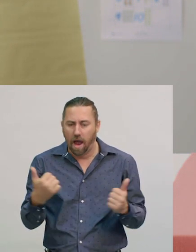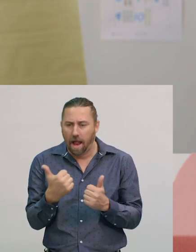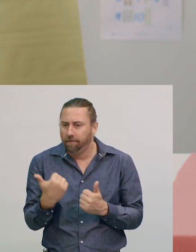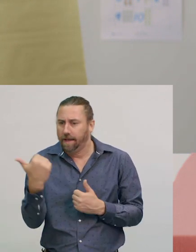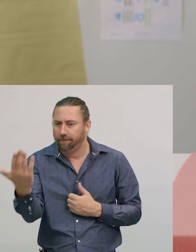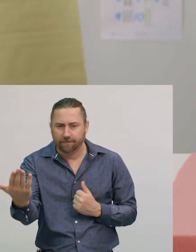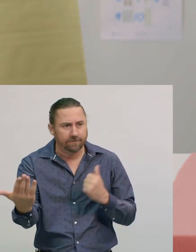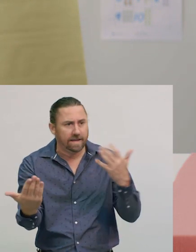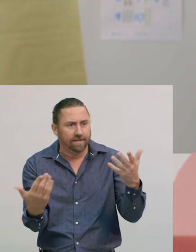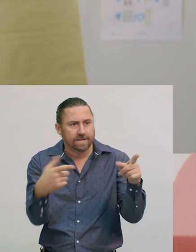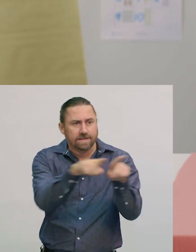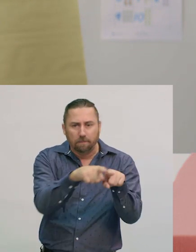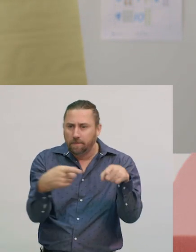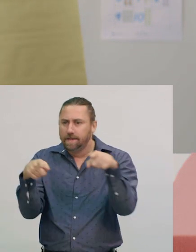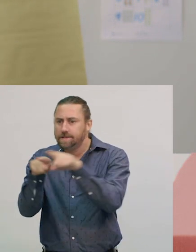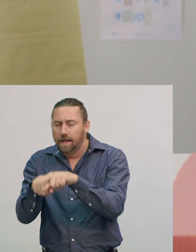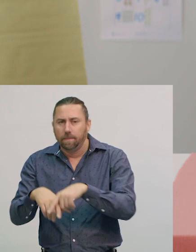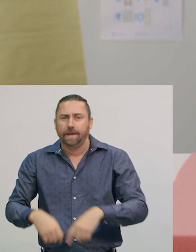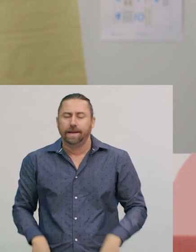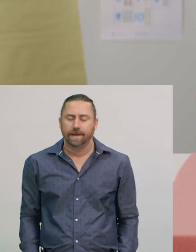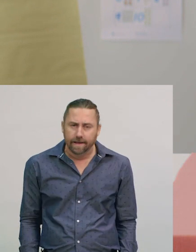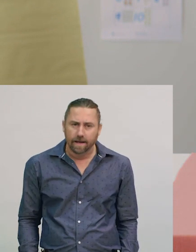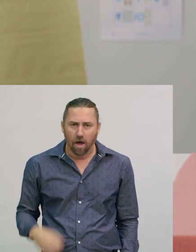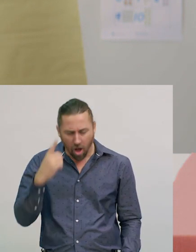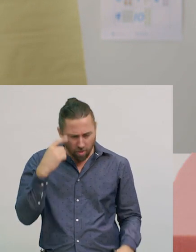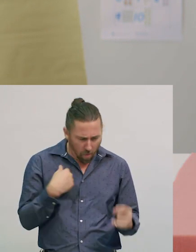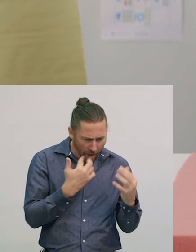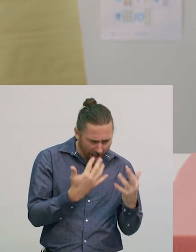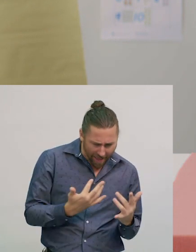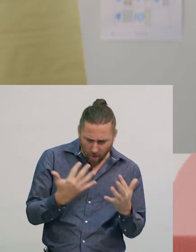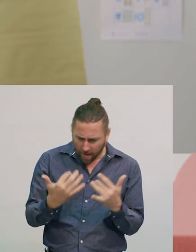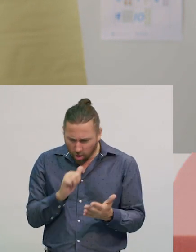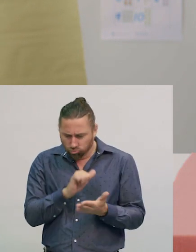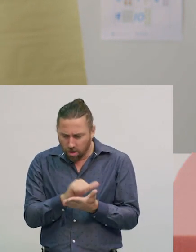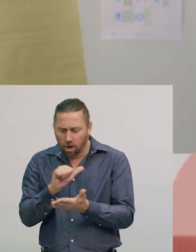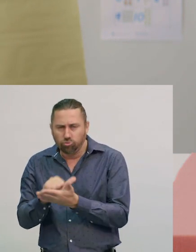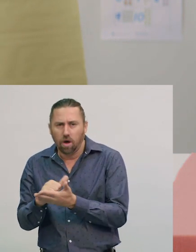I really thought I had counted each object, so everyone will get the same,